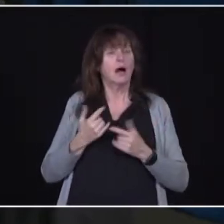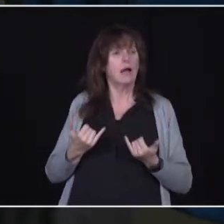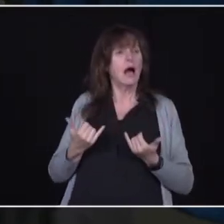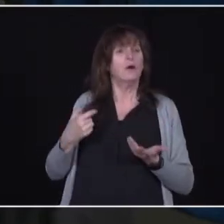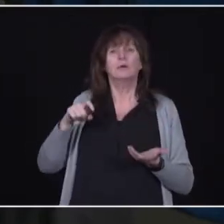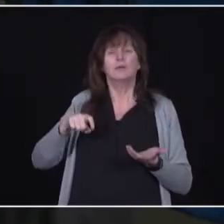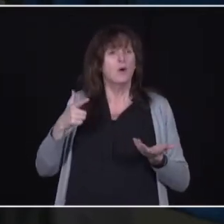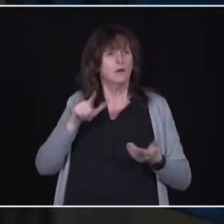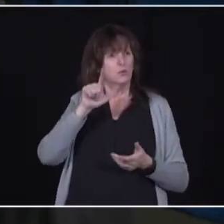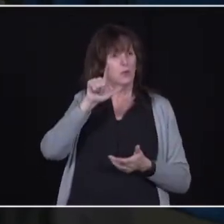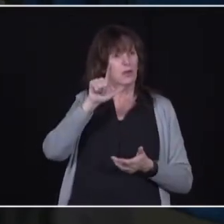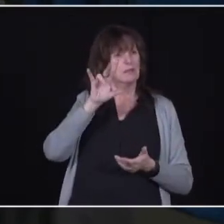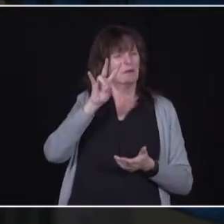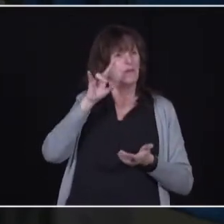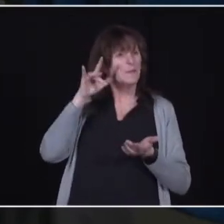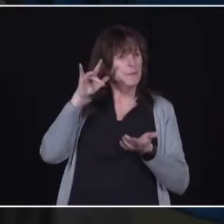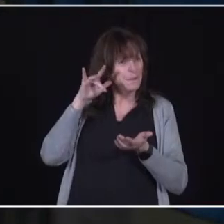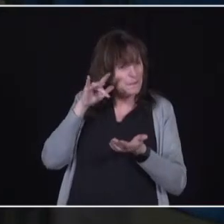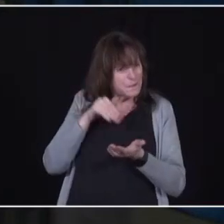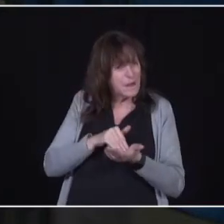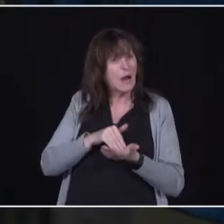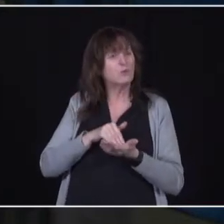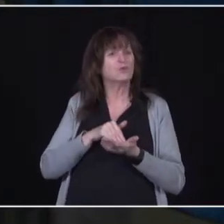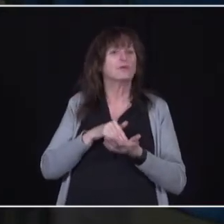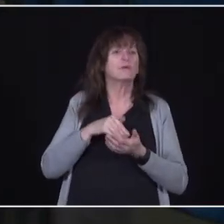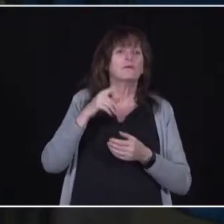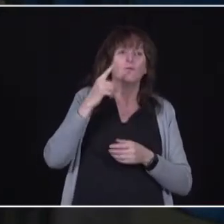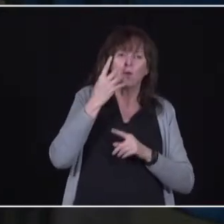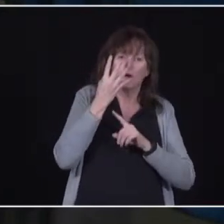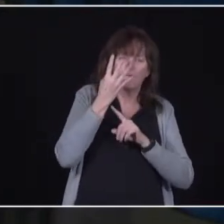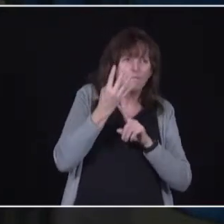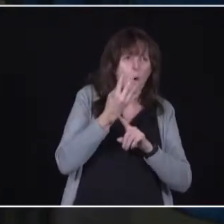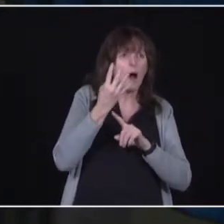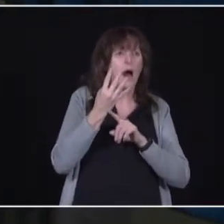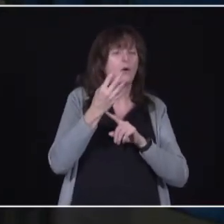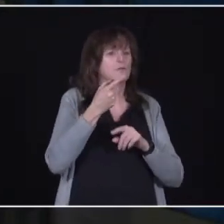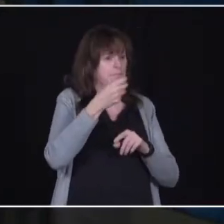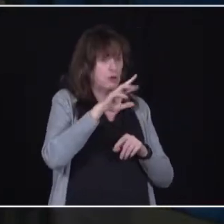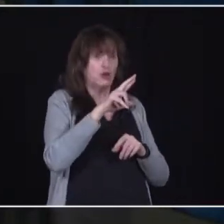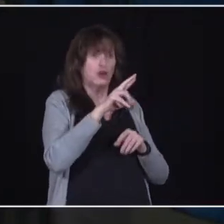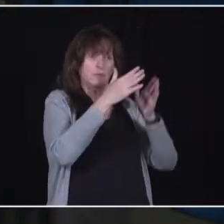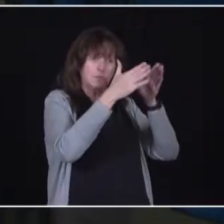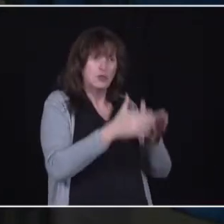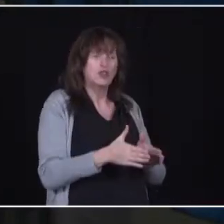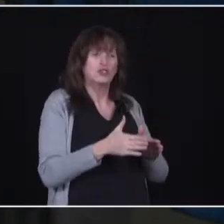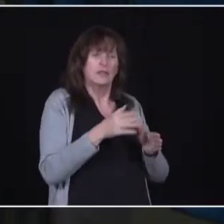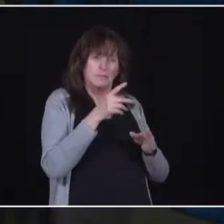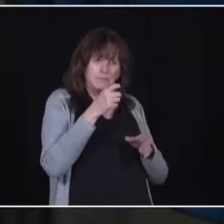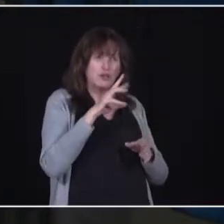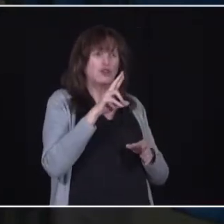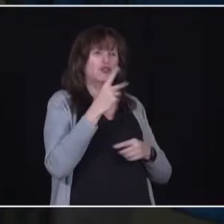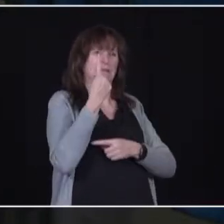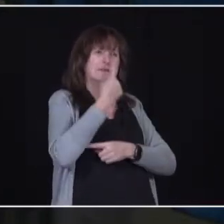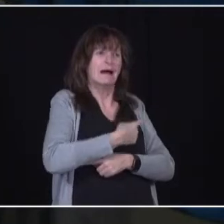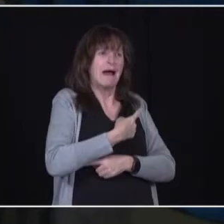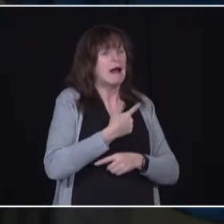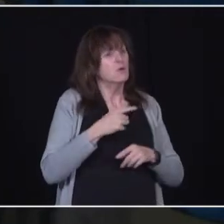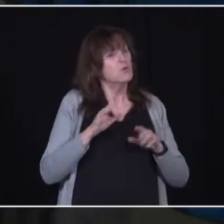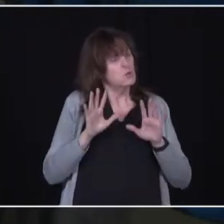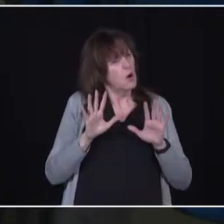out every stop to make sure we could get staff into the homes and support them. But there